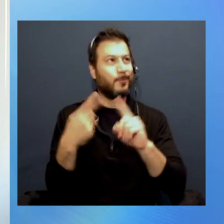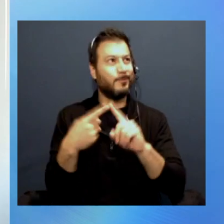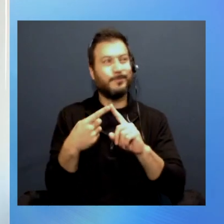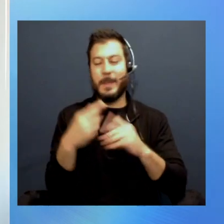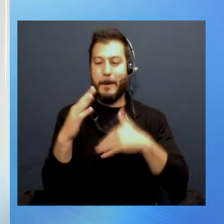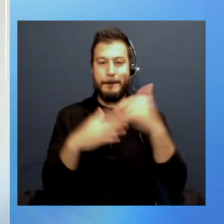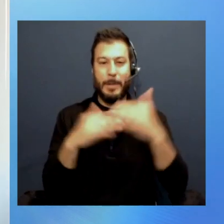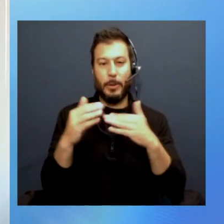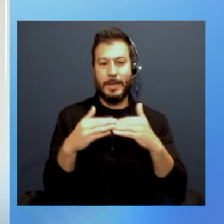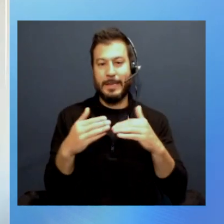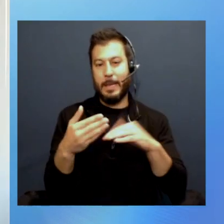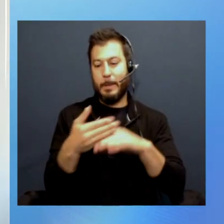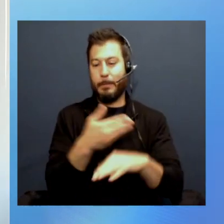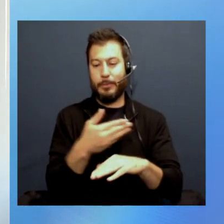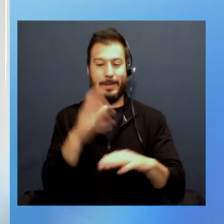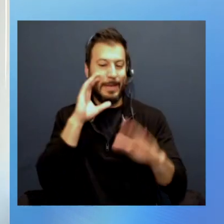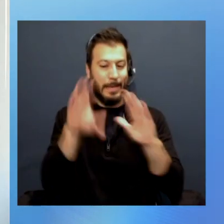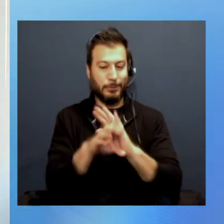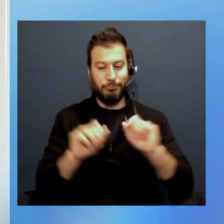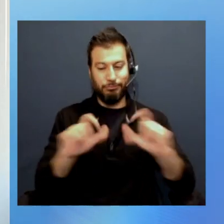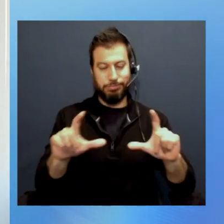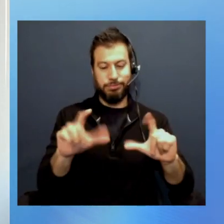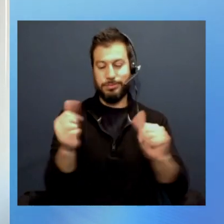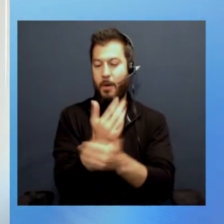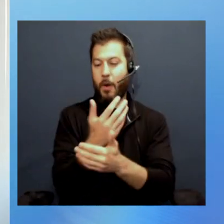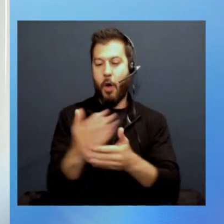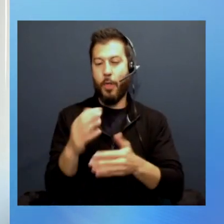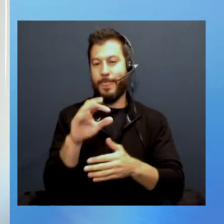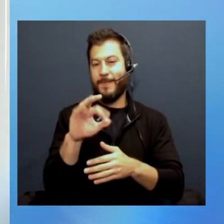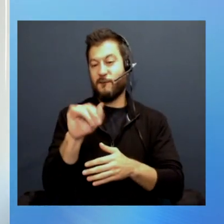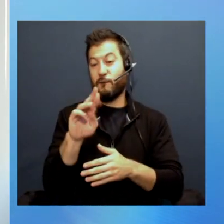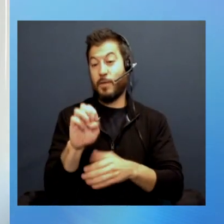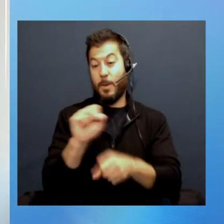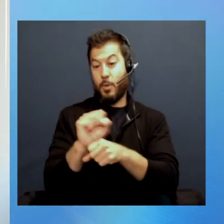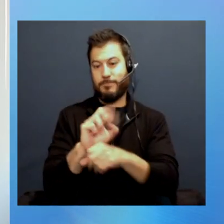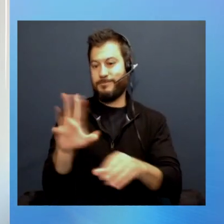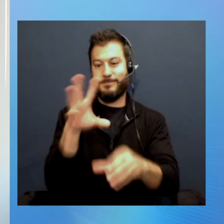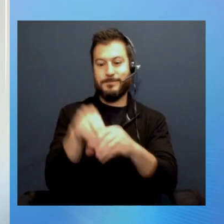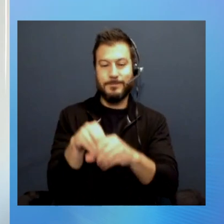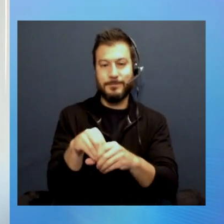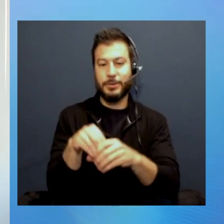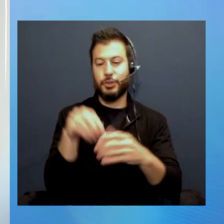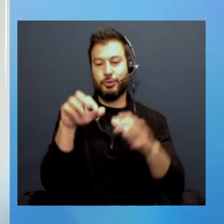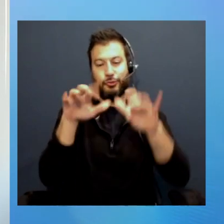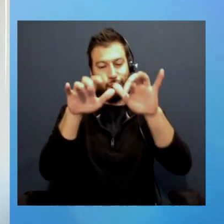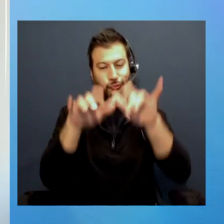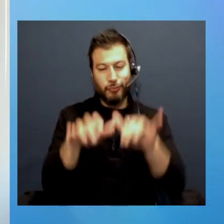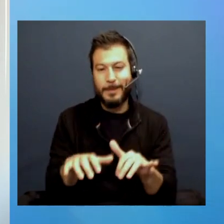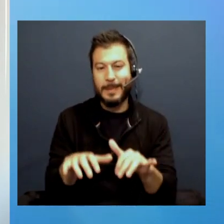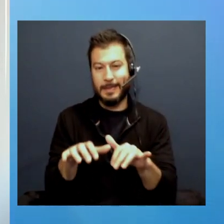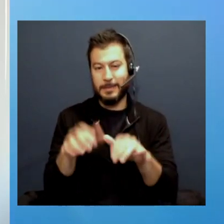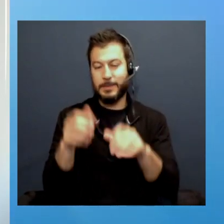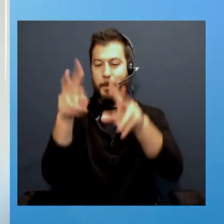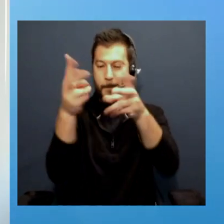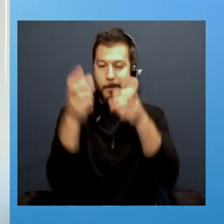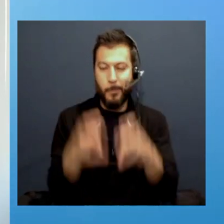Think about building a prebaked image with all the tools and a framework, preinstalled, scripting to pull down and deploy